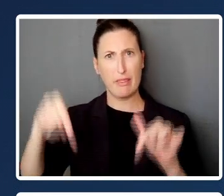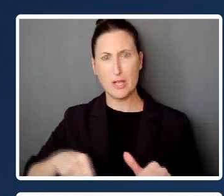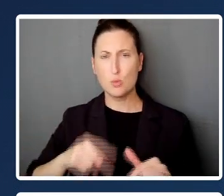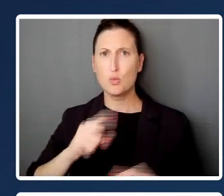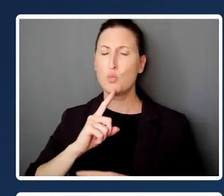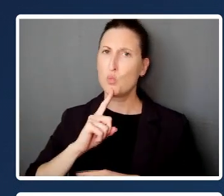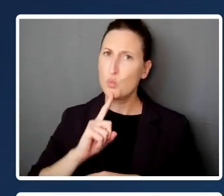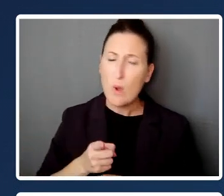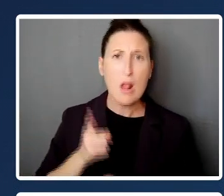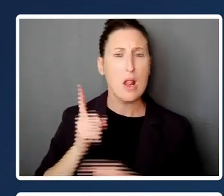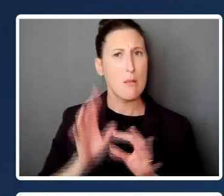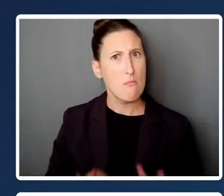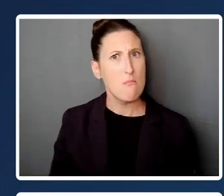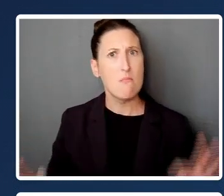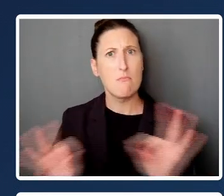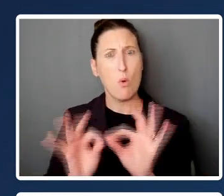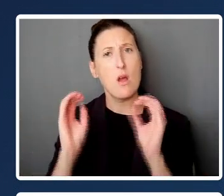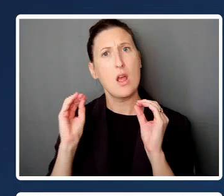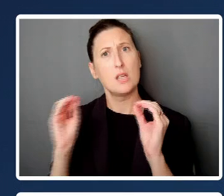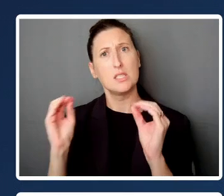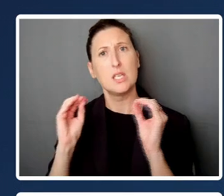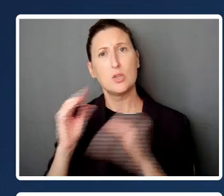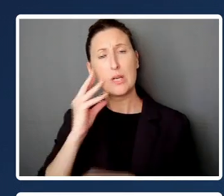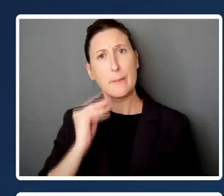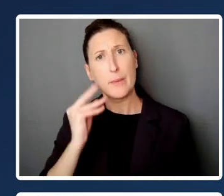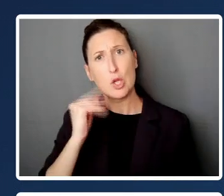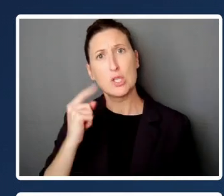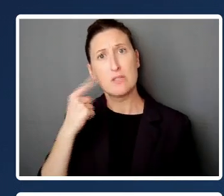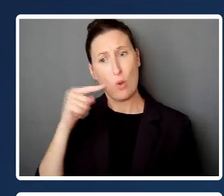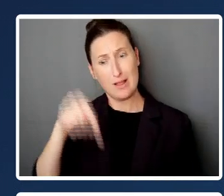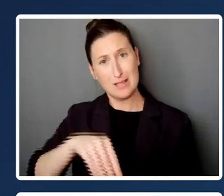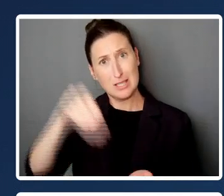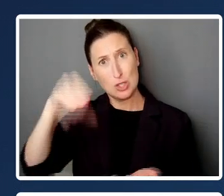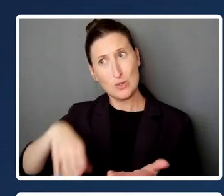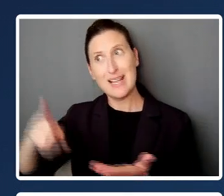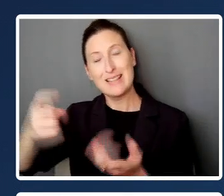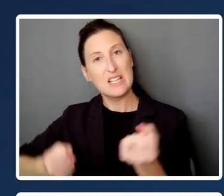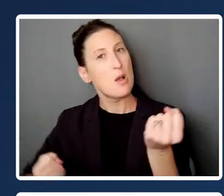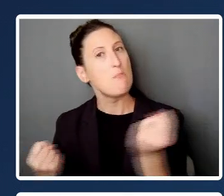for the kids in many different ways, and they supported it 100 percent. So, that was great.